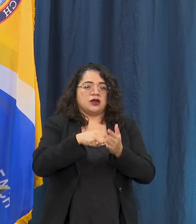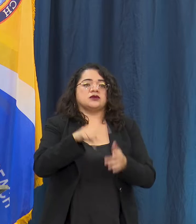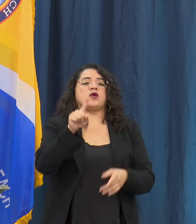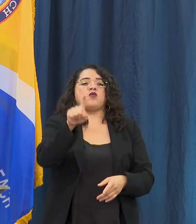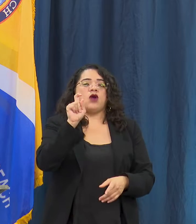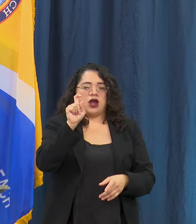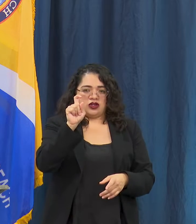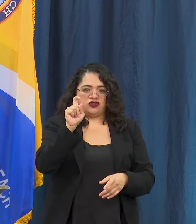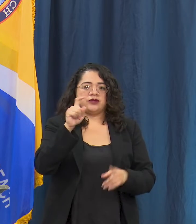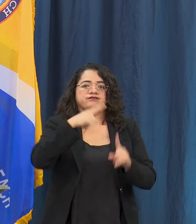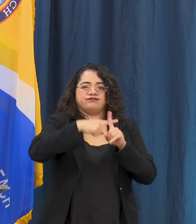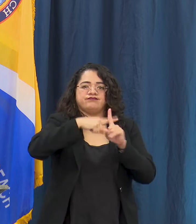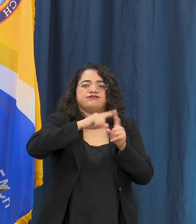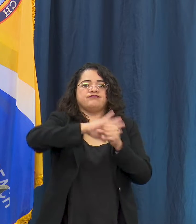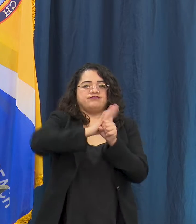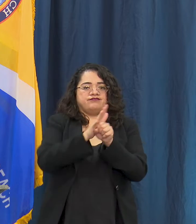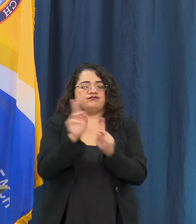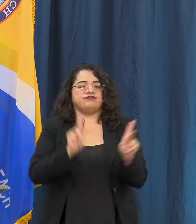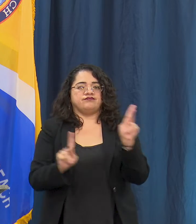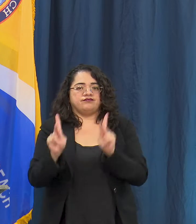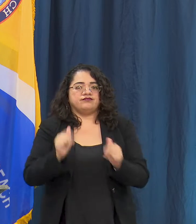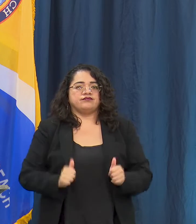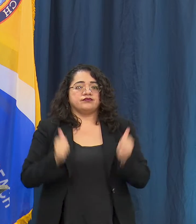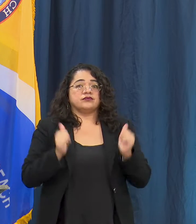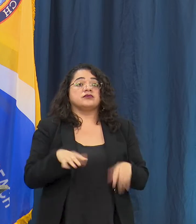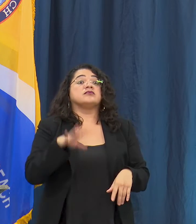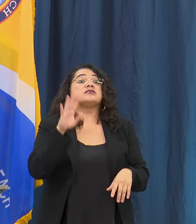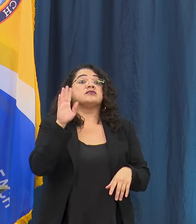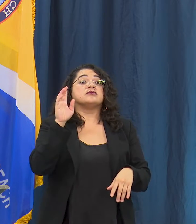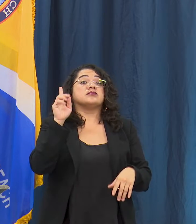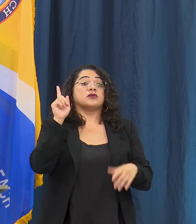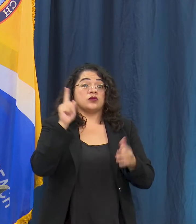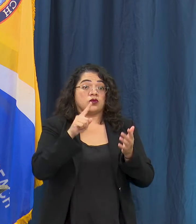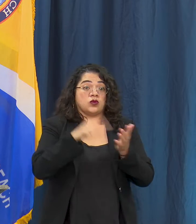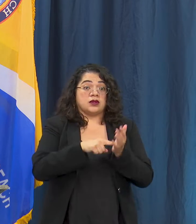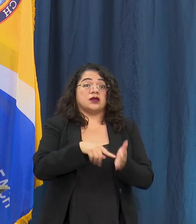approximately 1,475 have recovered. We're also